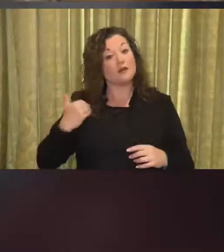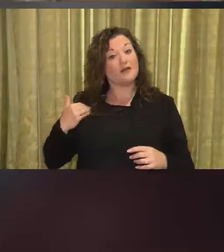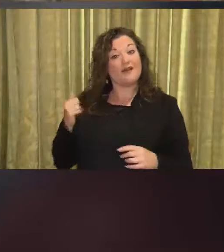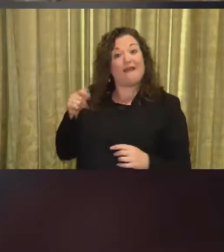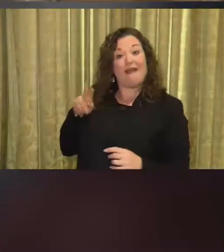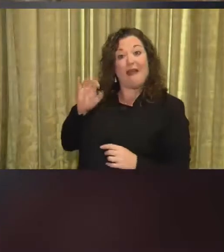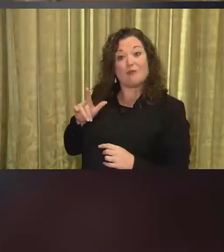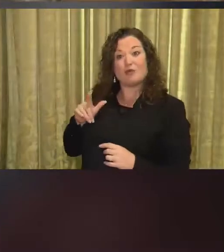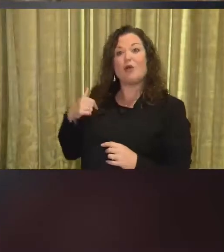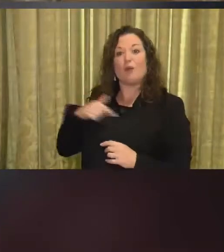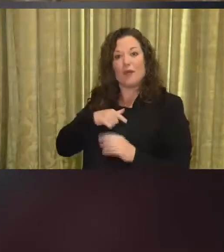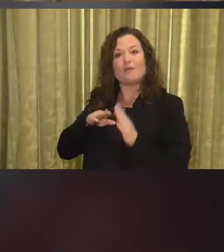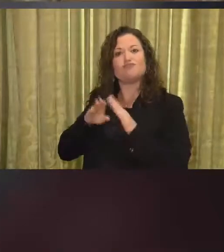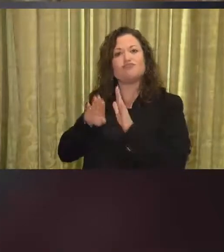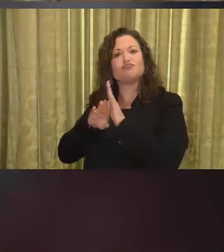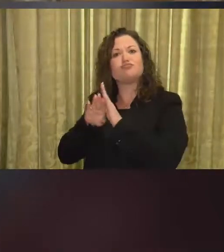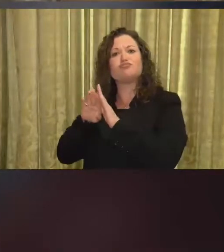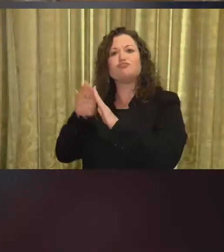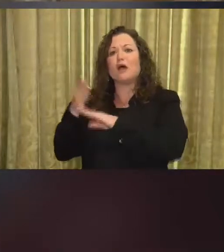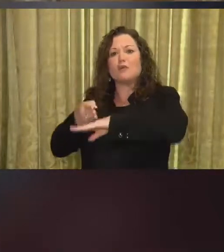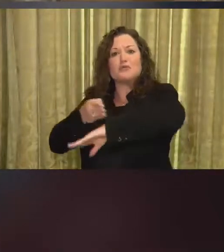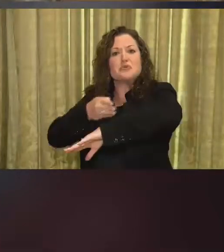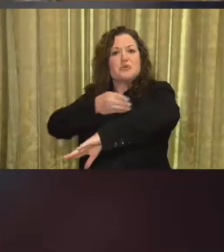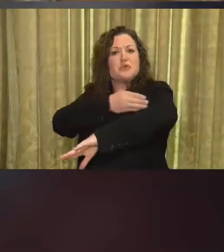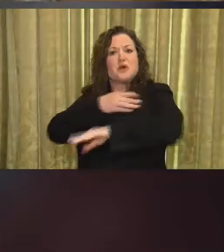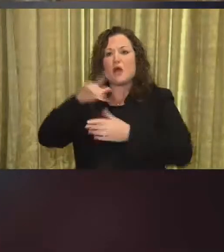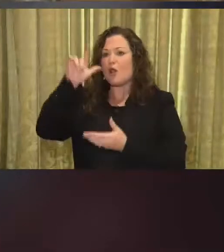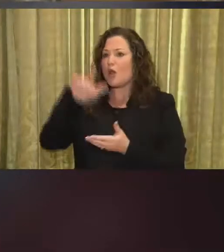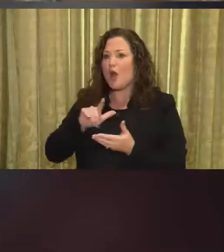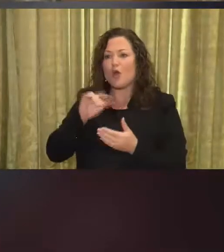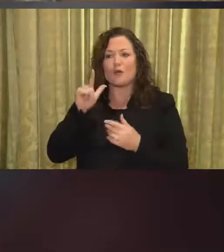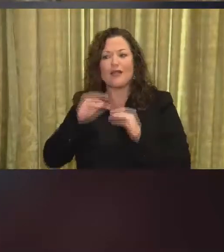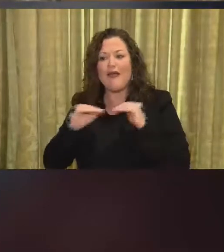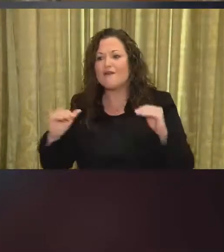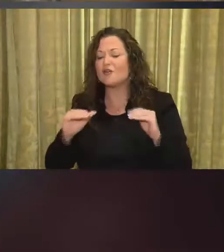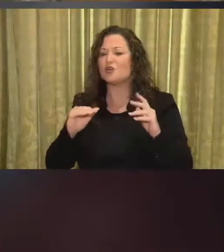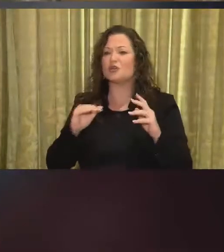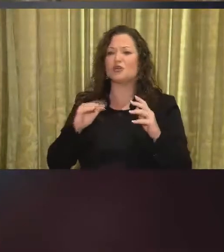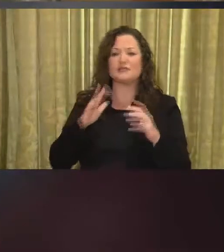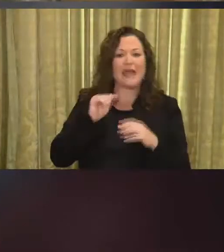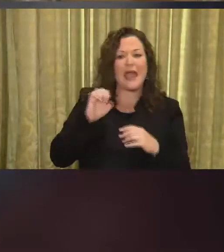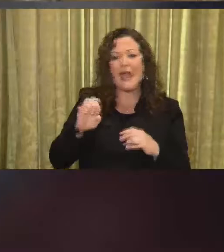down at a very low level in all of those categories of cases, hospitalizations and deaths,